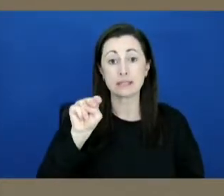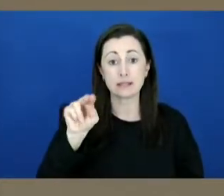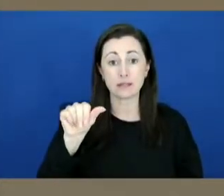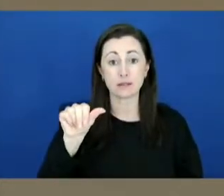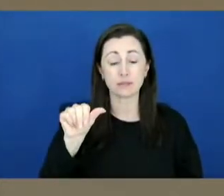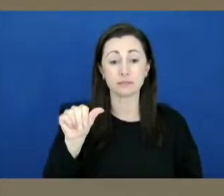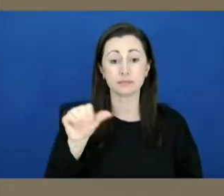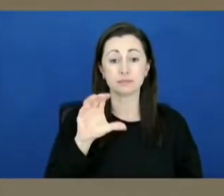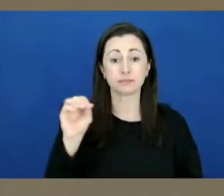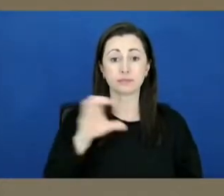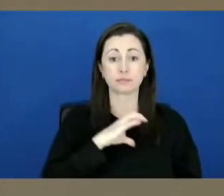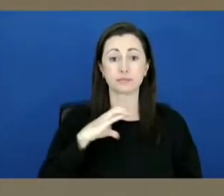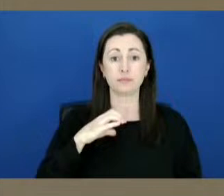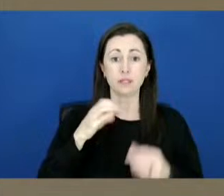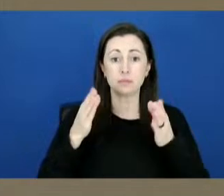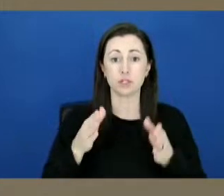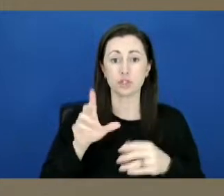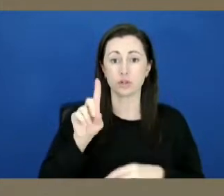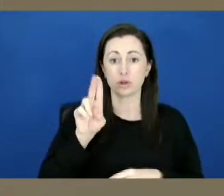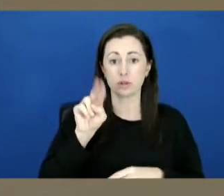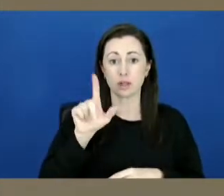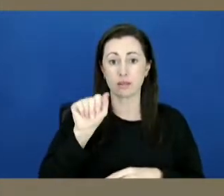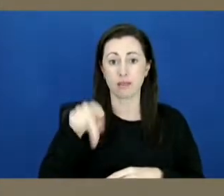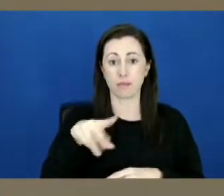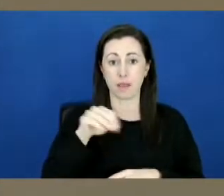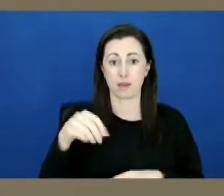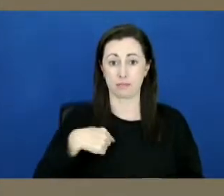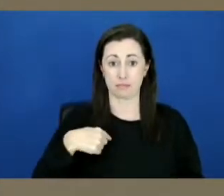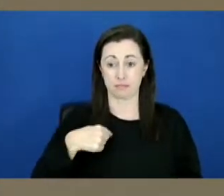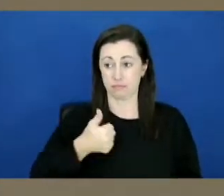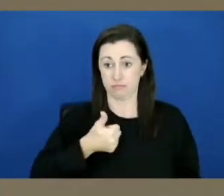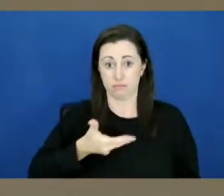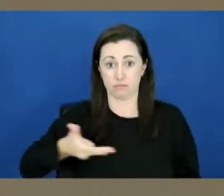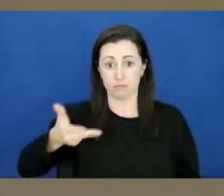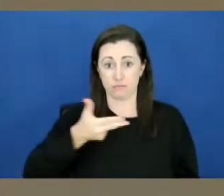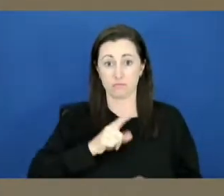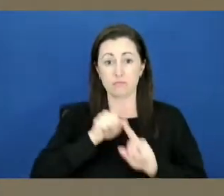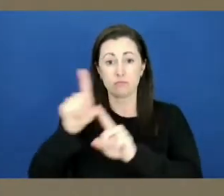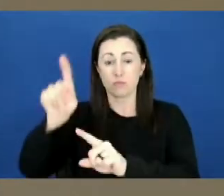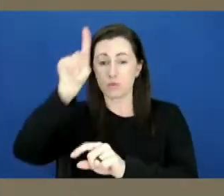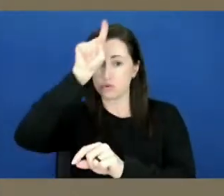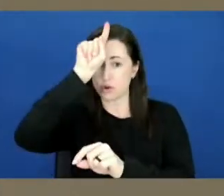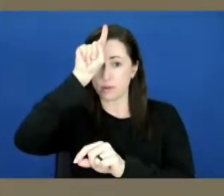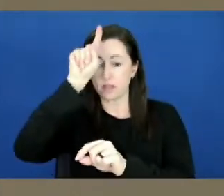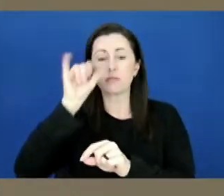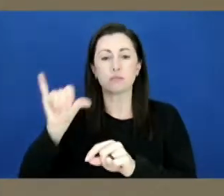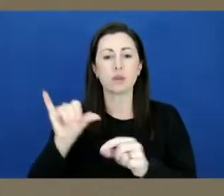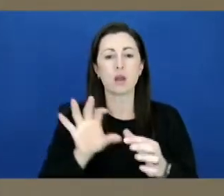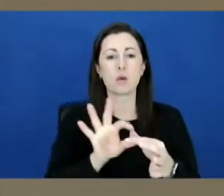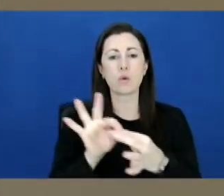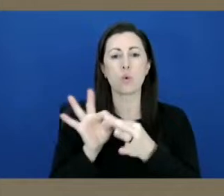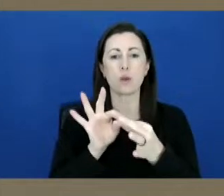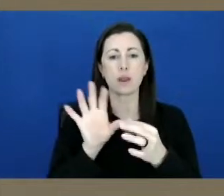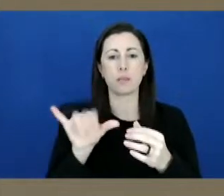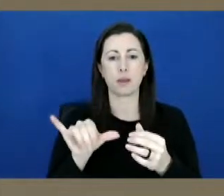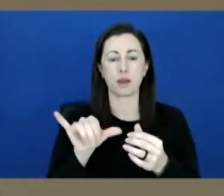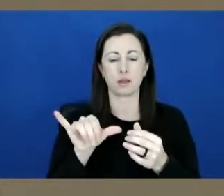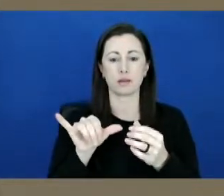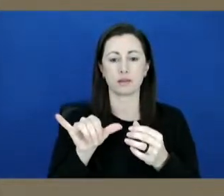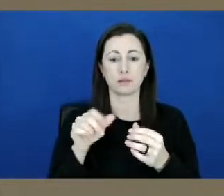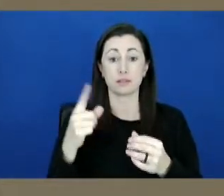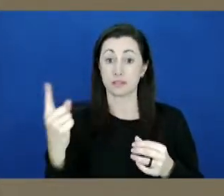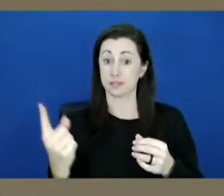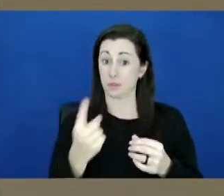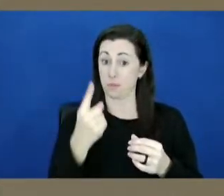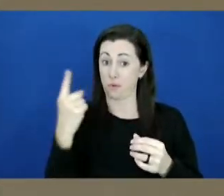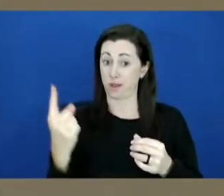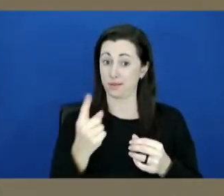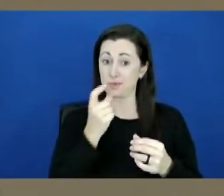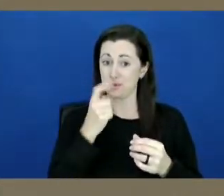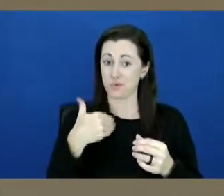WHO'S VERY IMPORTANT, WHEN DENA